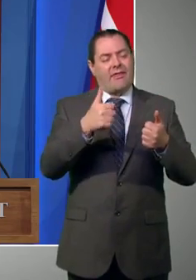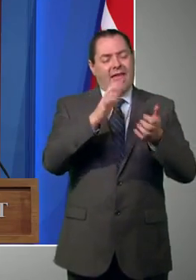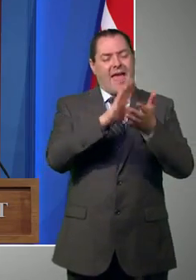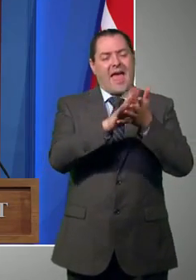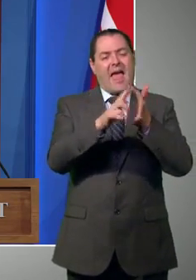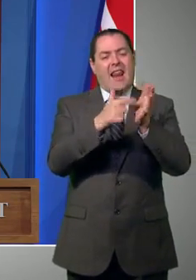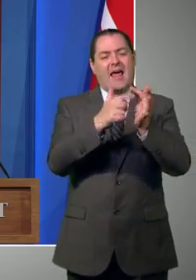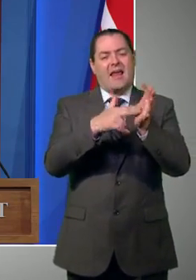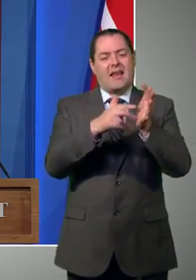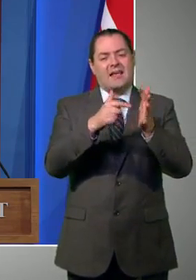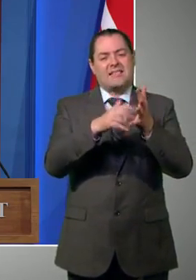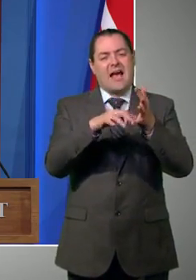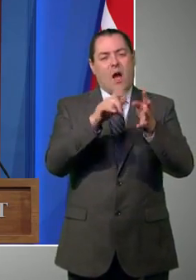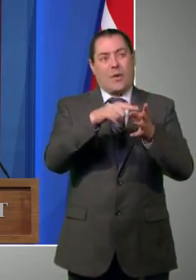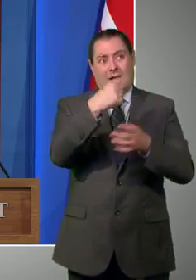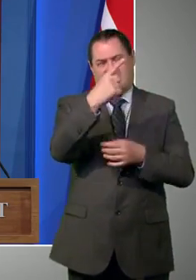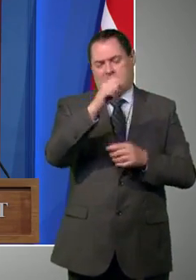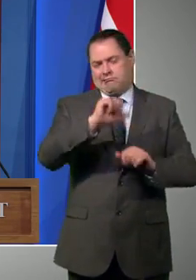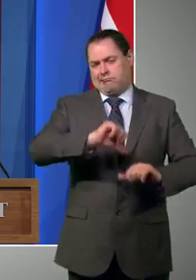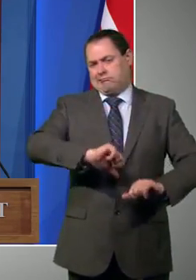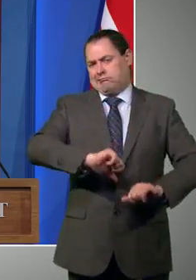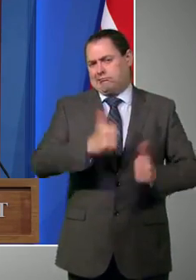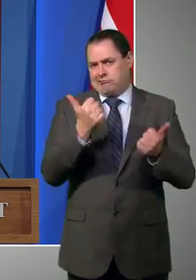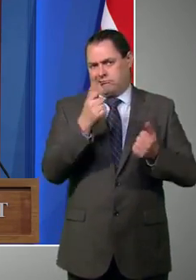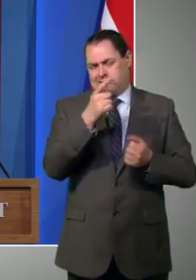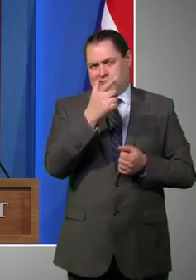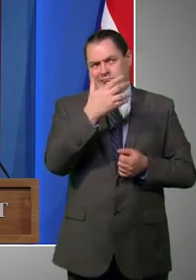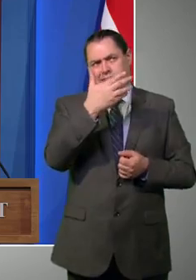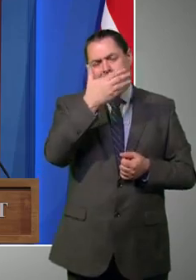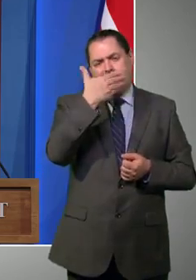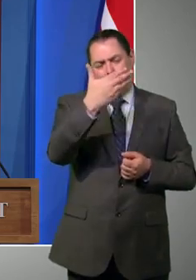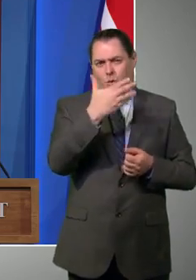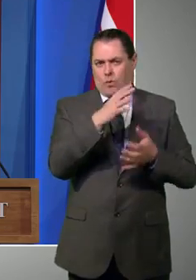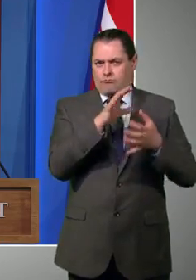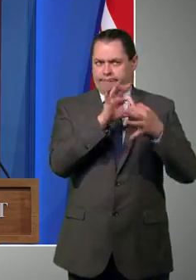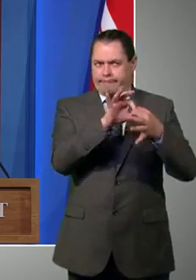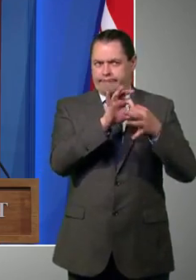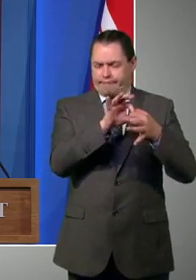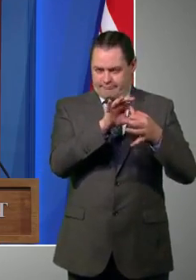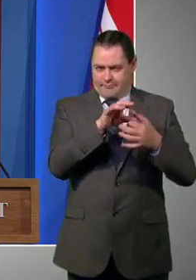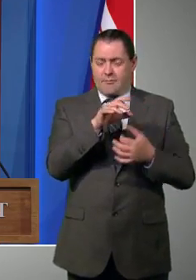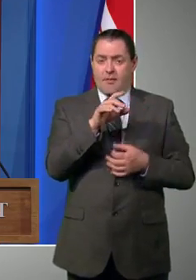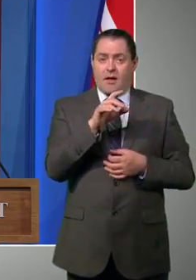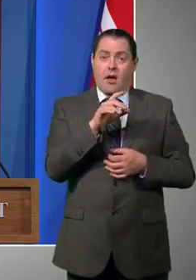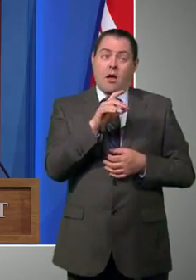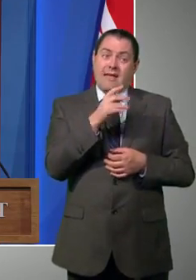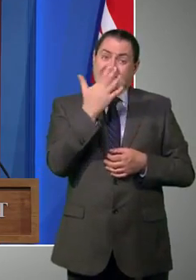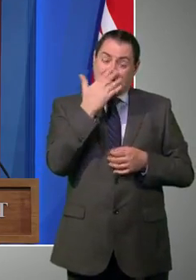very closely with her. I think that Secretary of State said the case is actually do look as